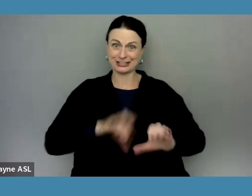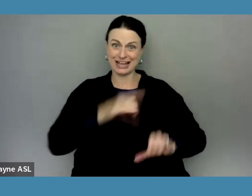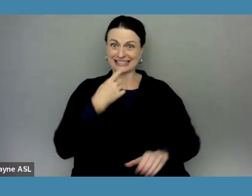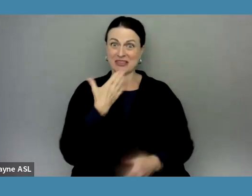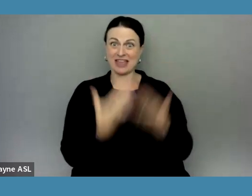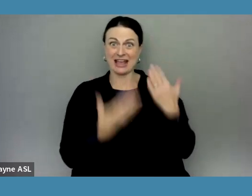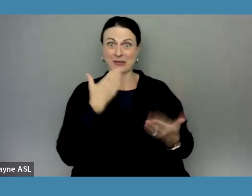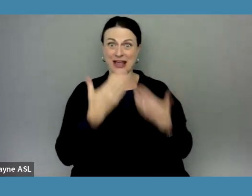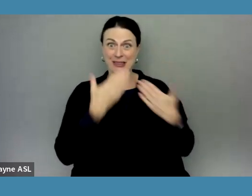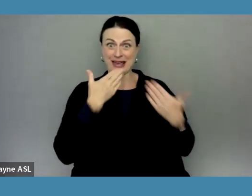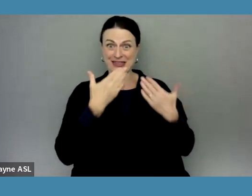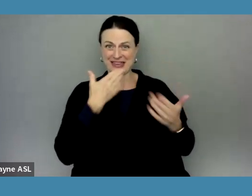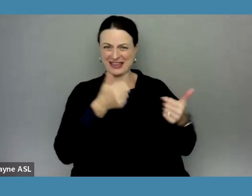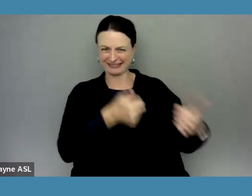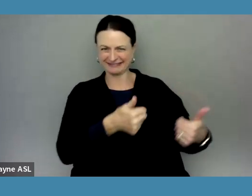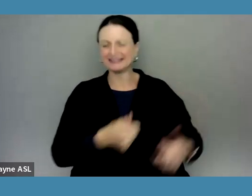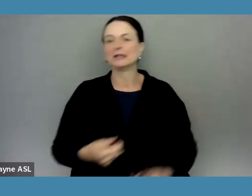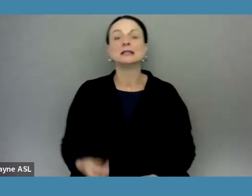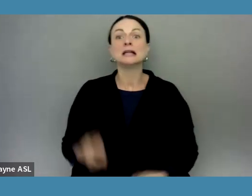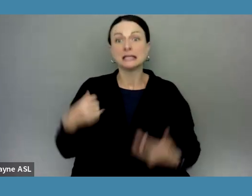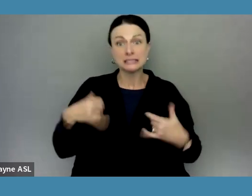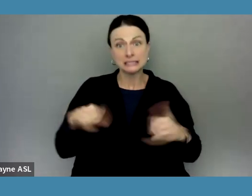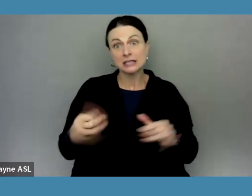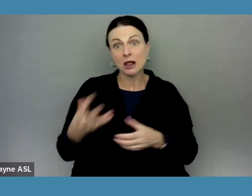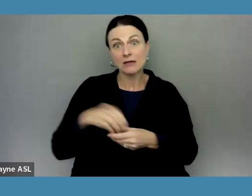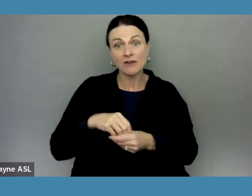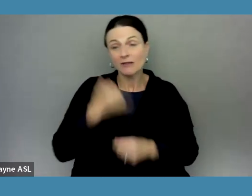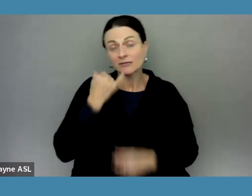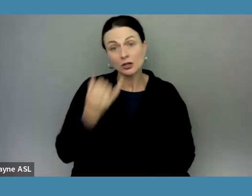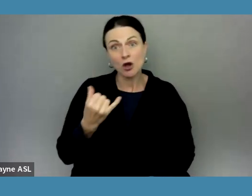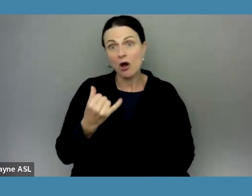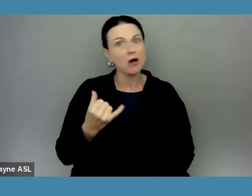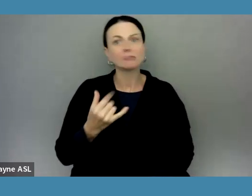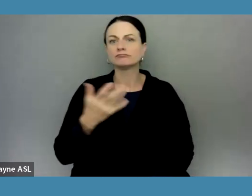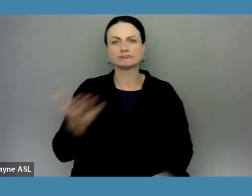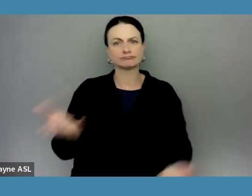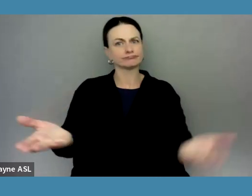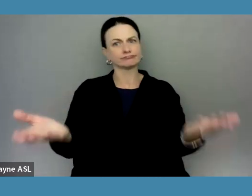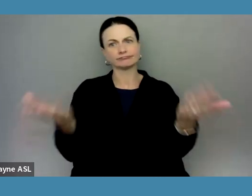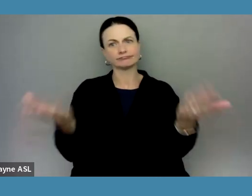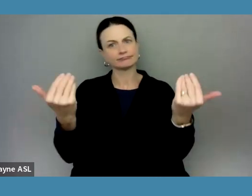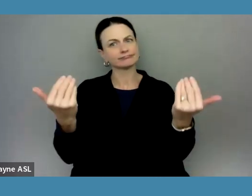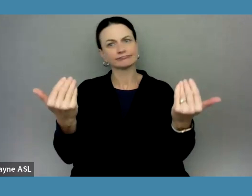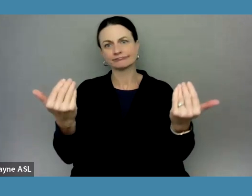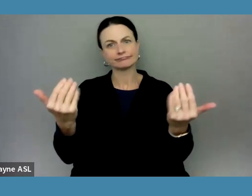For those who are, you know, still on the call, we really invite you to take our survey,